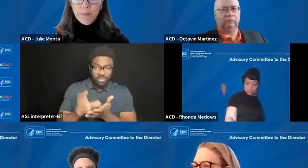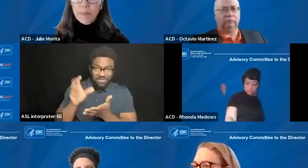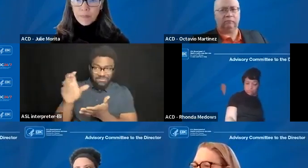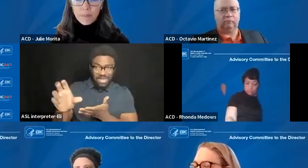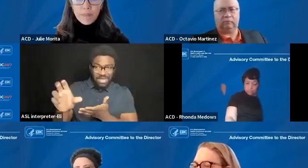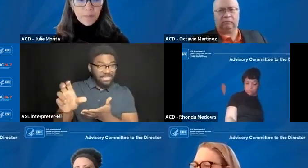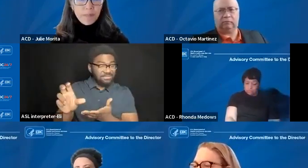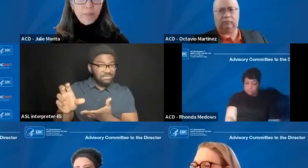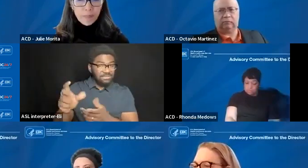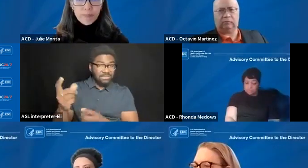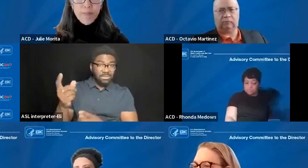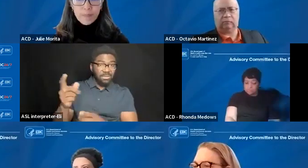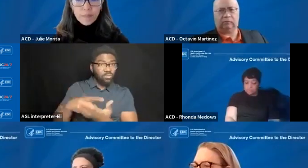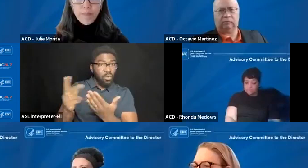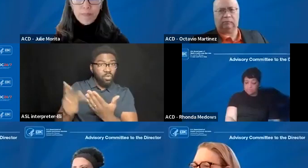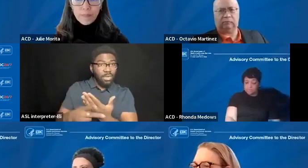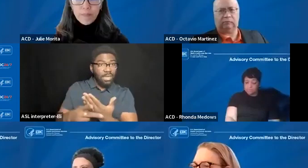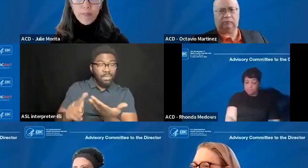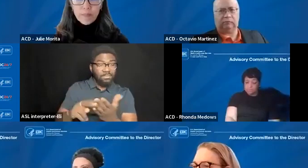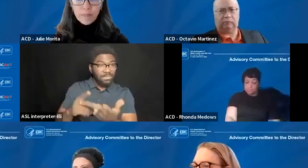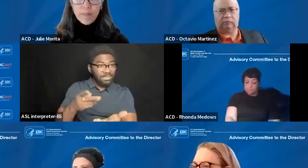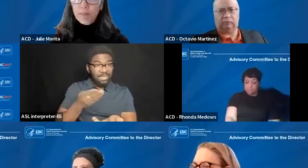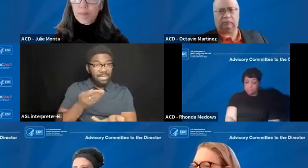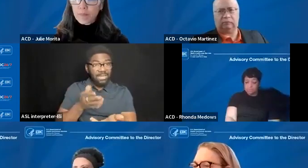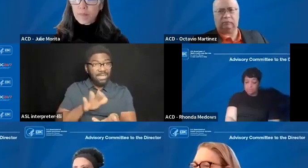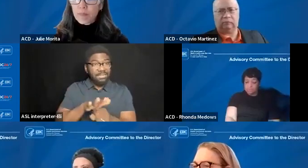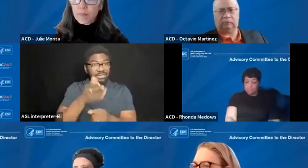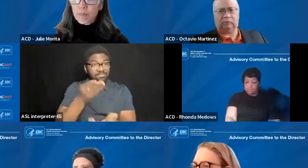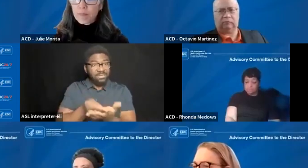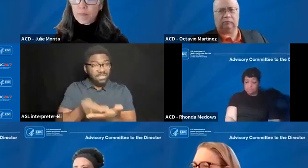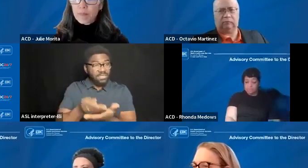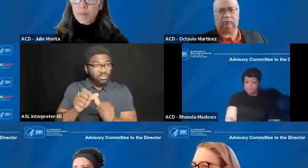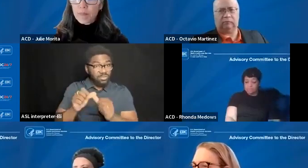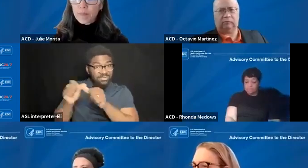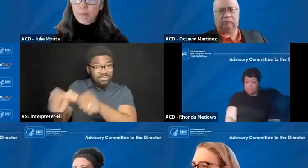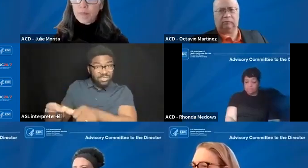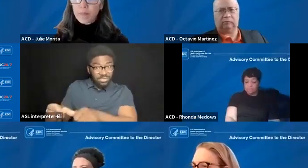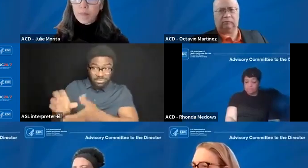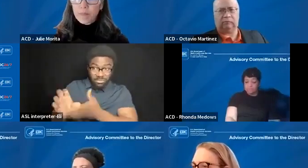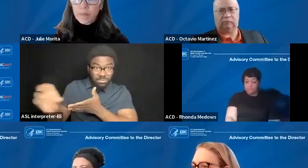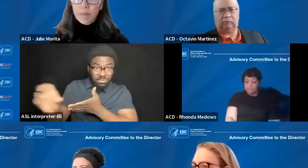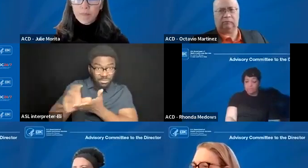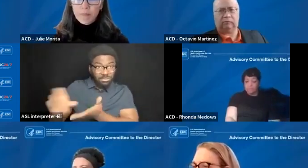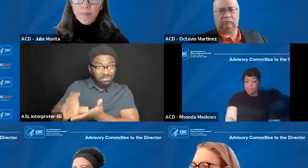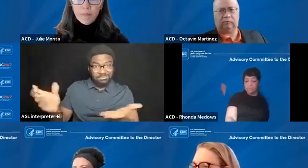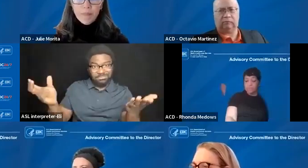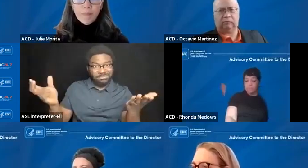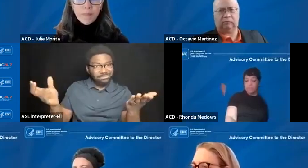So that is a challenge that we hear and recognize to be a real challenge for states and locals